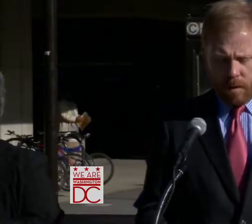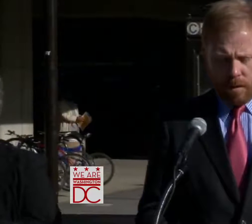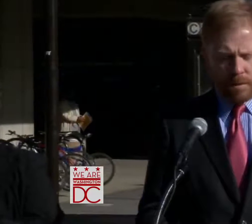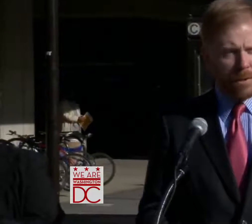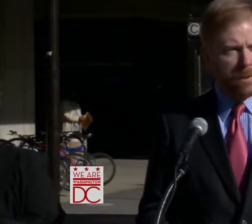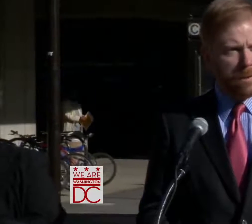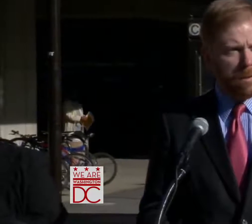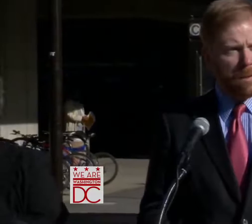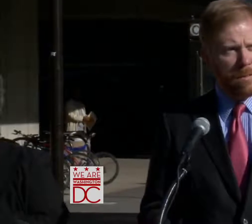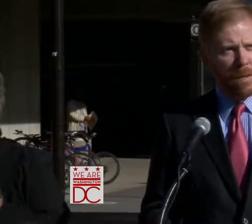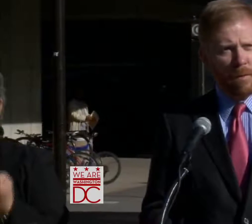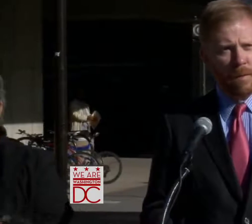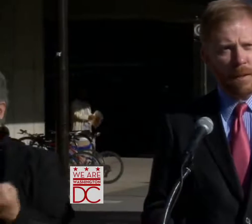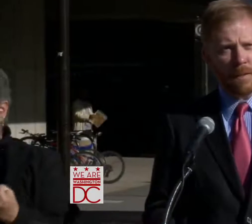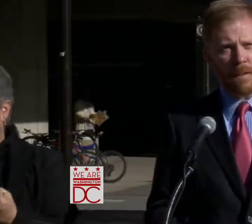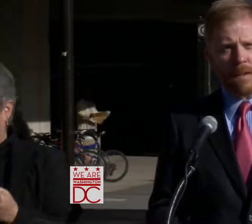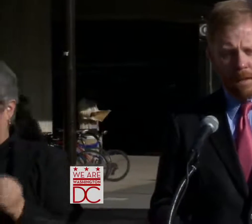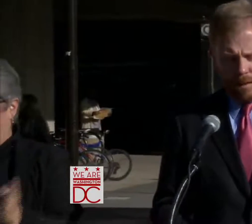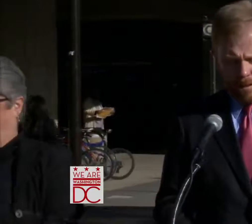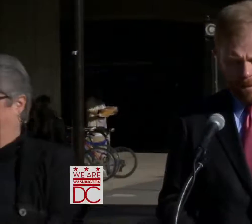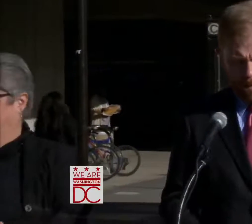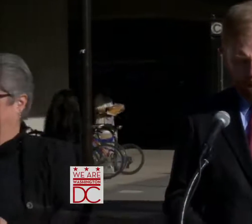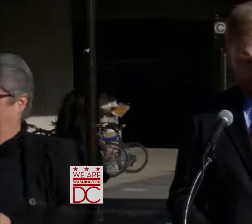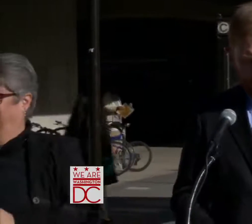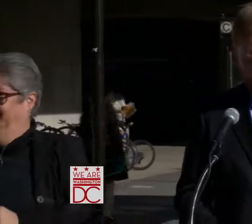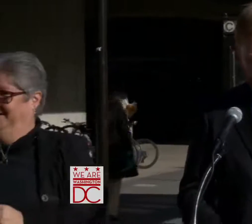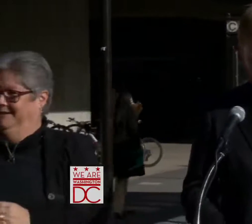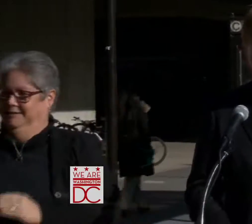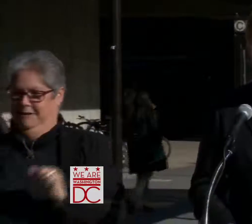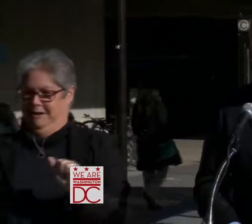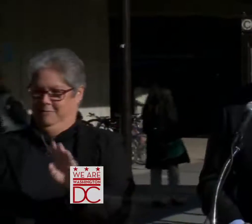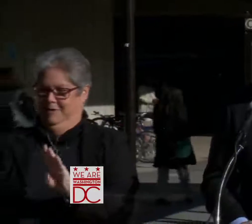CAR SHOULD BE YOUR PLAN C.